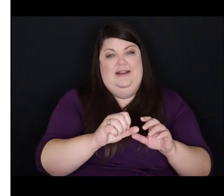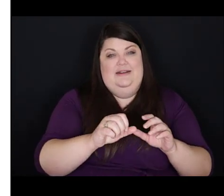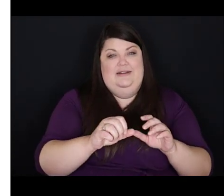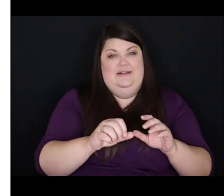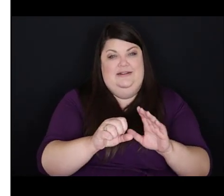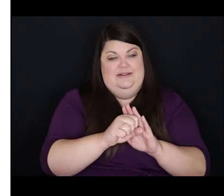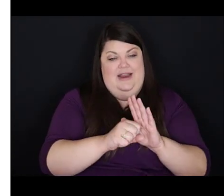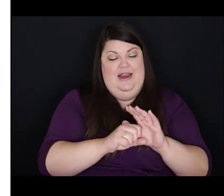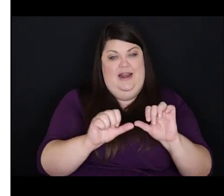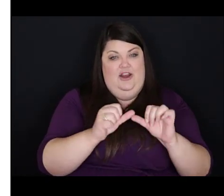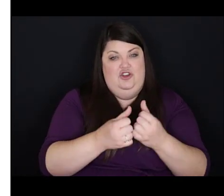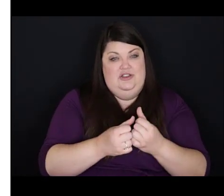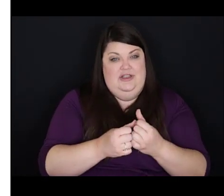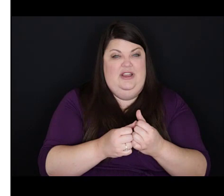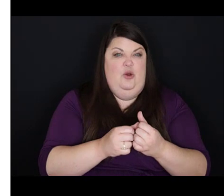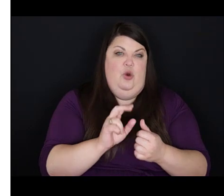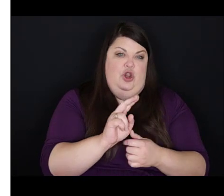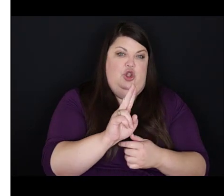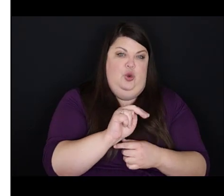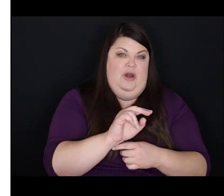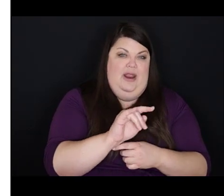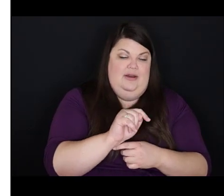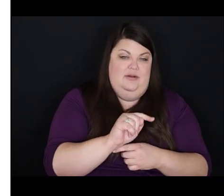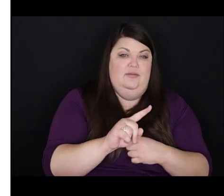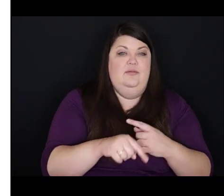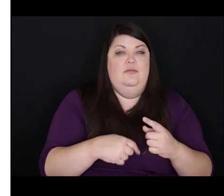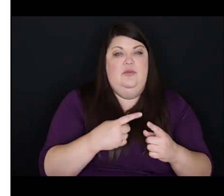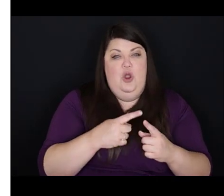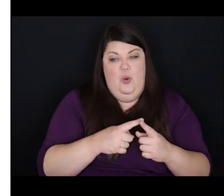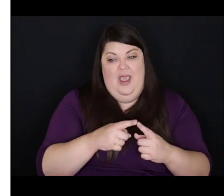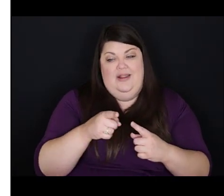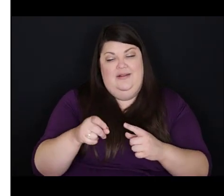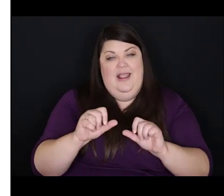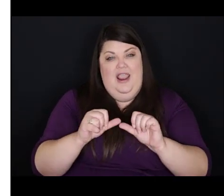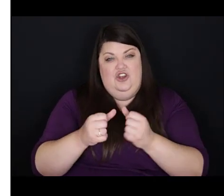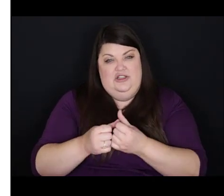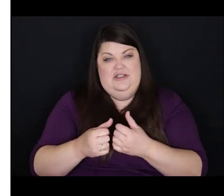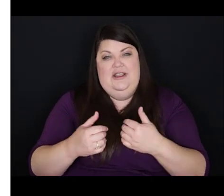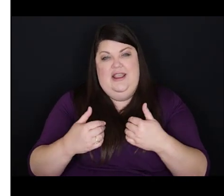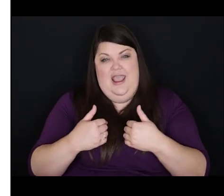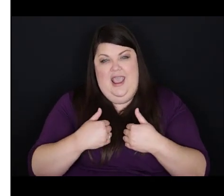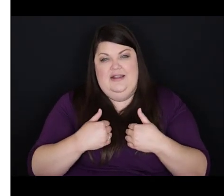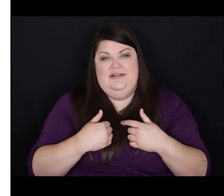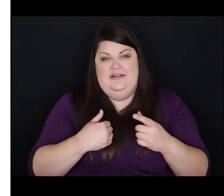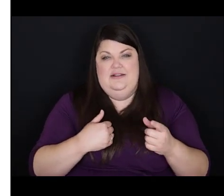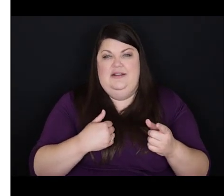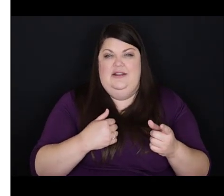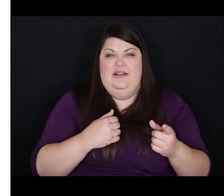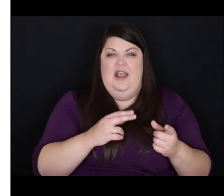designated State unit when the designated State agency has a designated State unit).